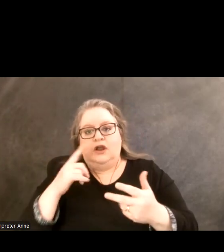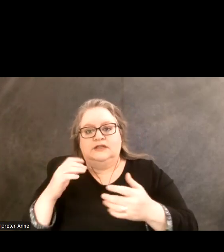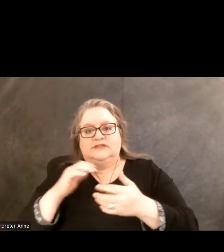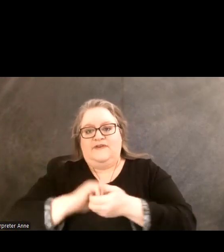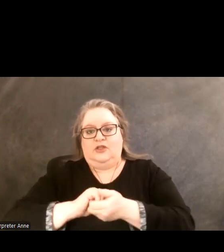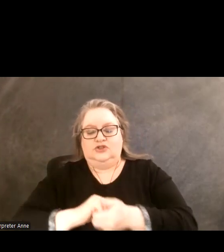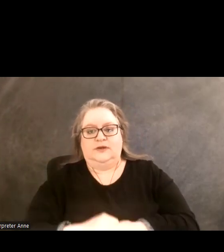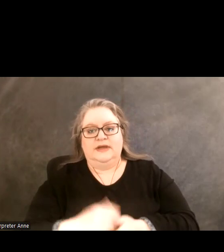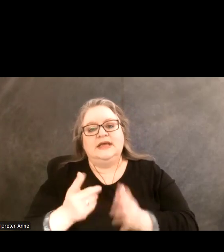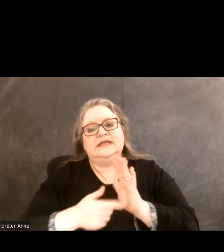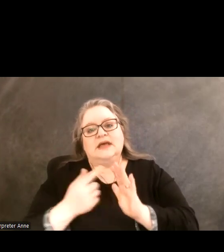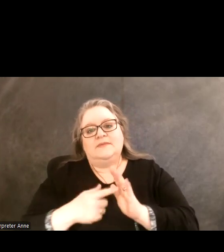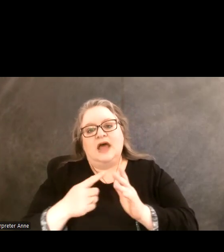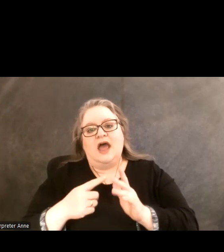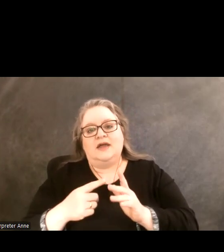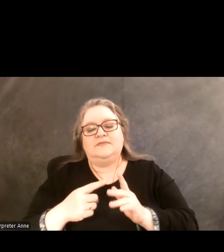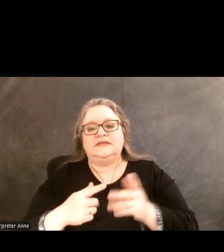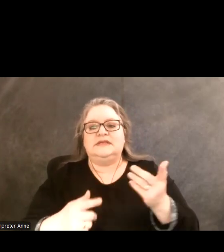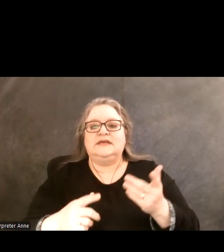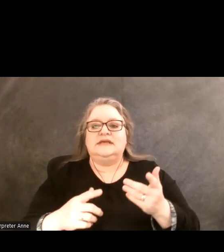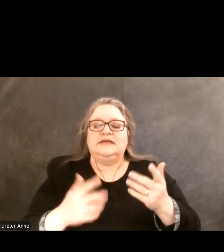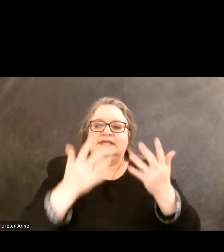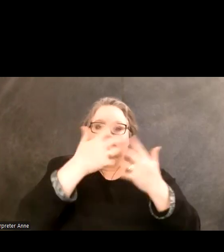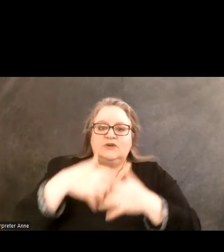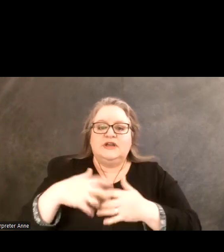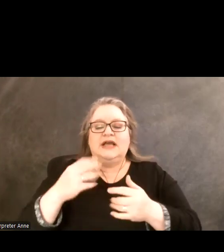synchronously and sometimes asynchronously with a whole lot